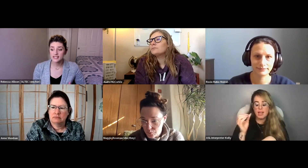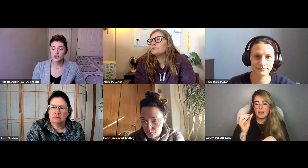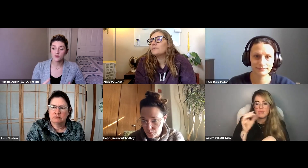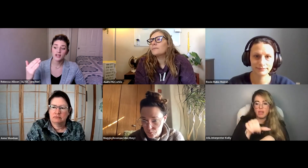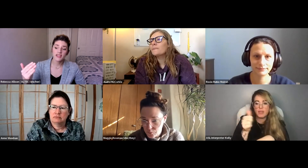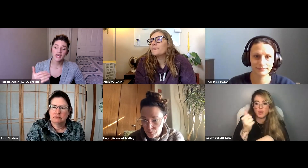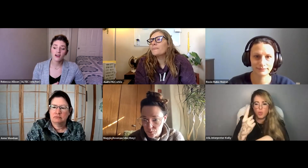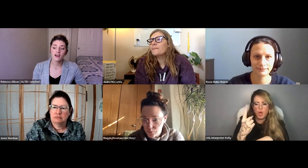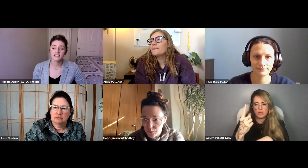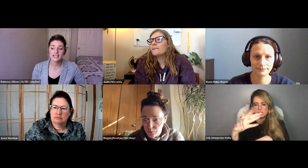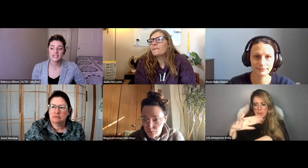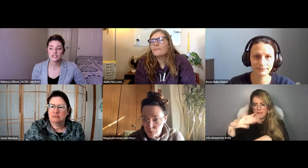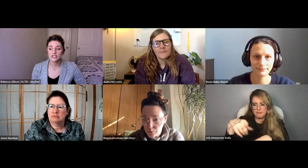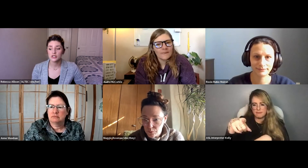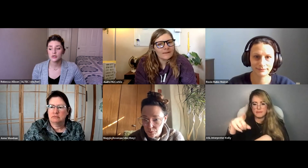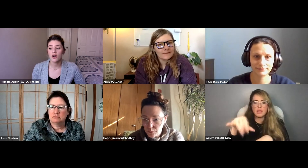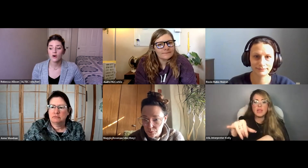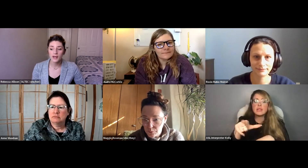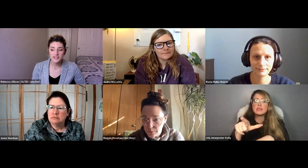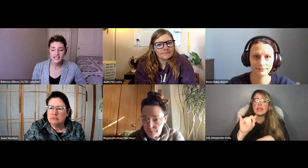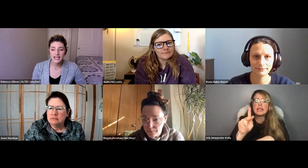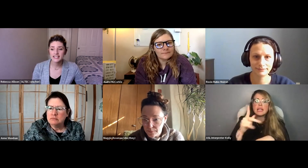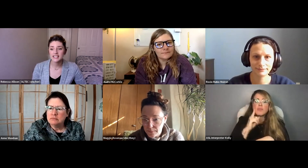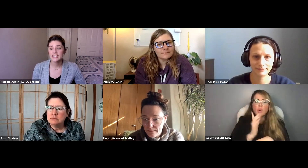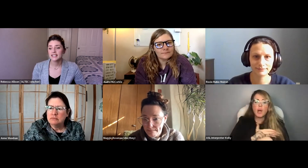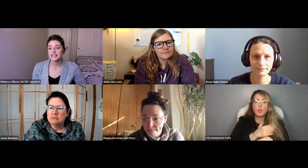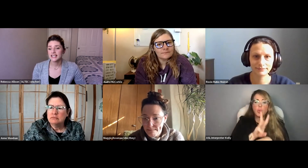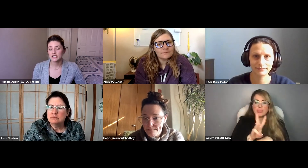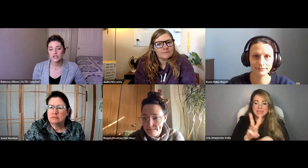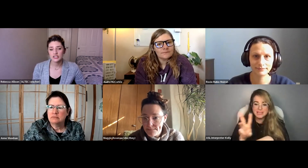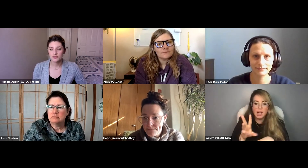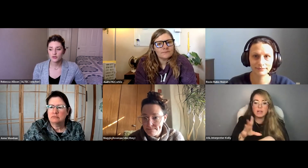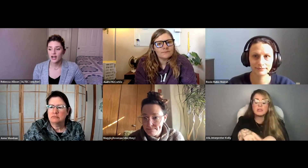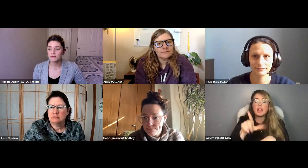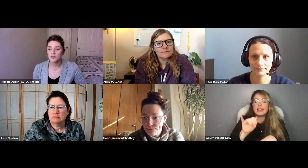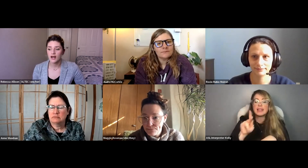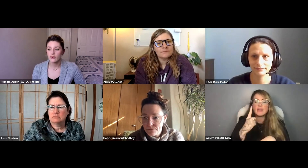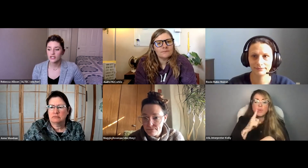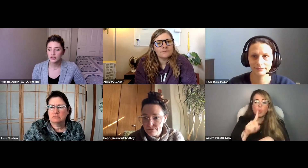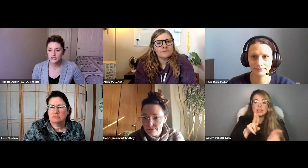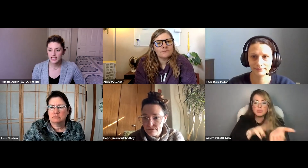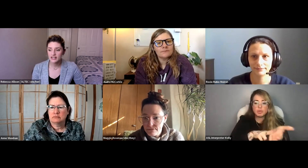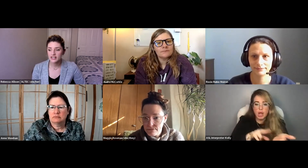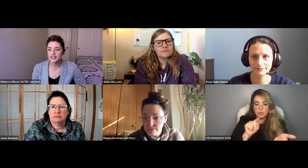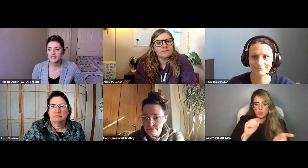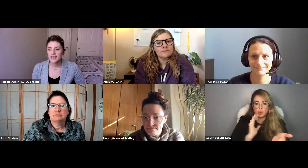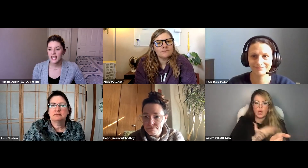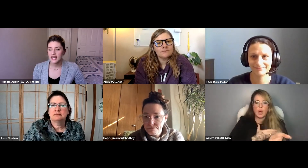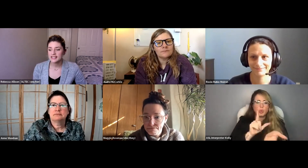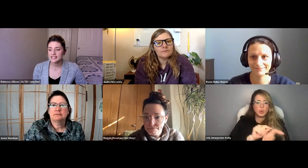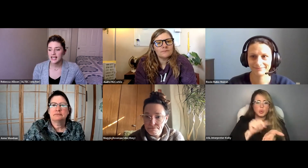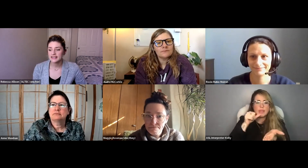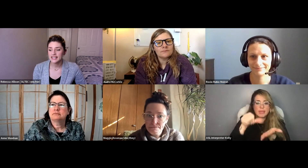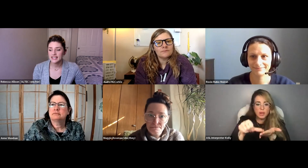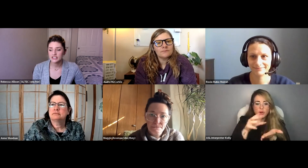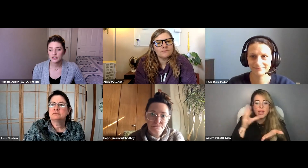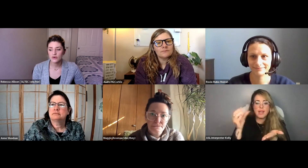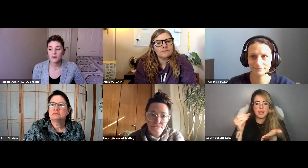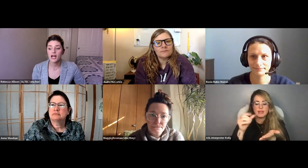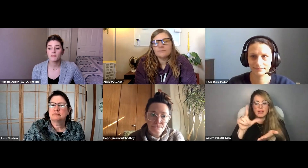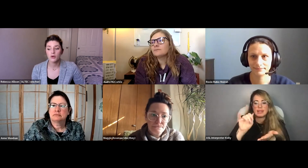are above that are links to our website, links to subscribe to our newsletter and a link to upcoming